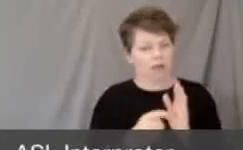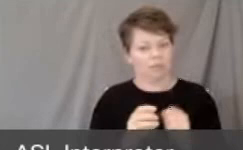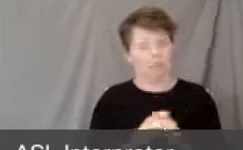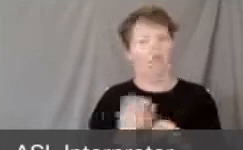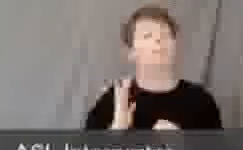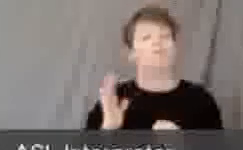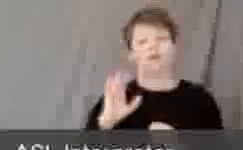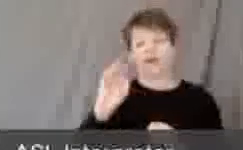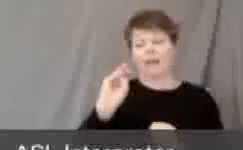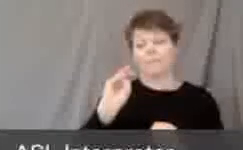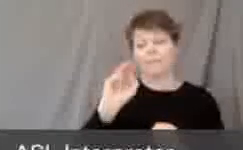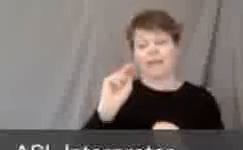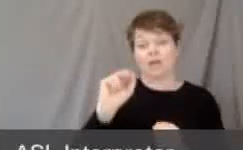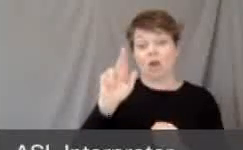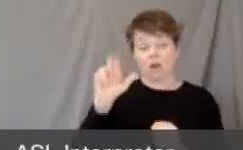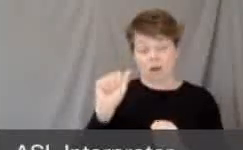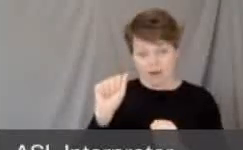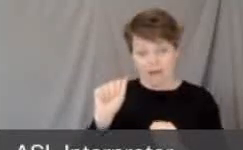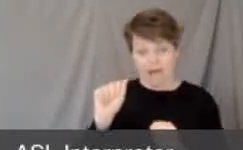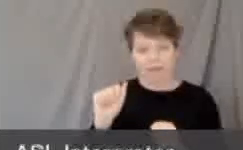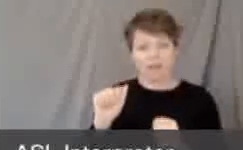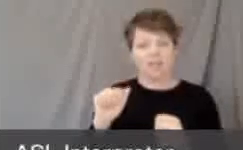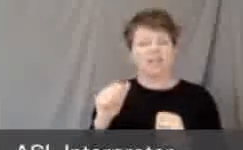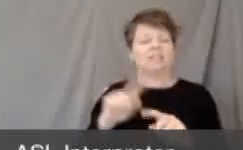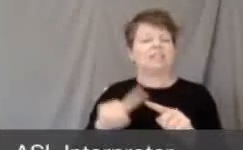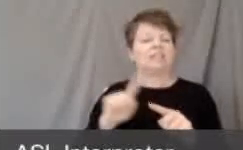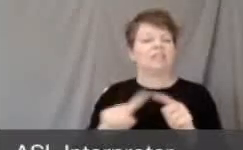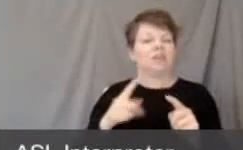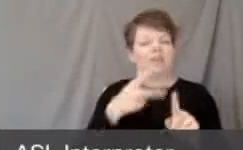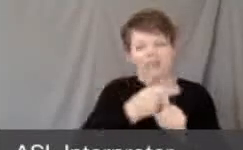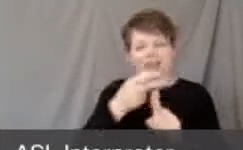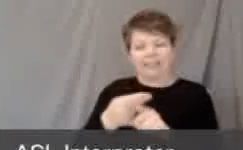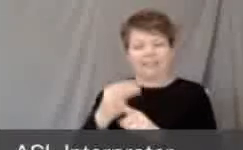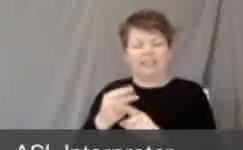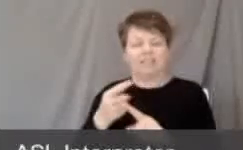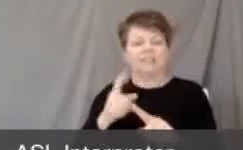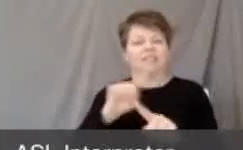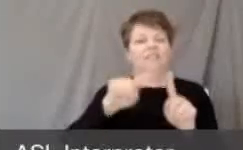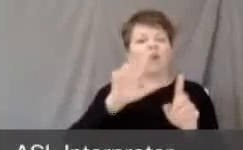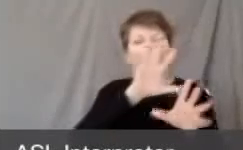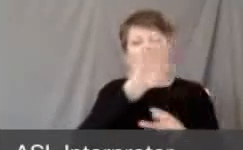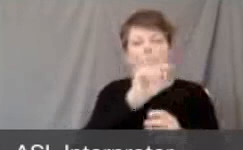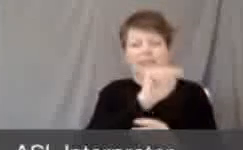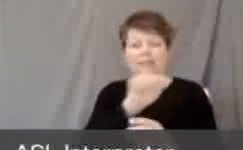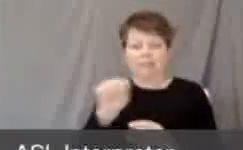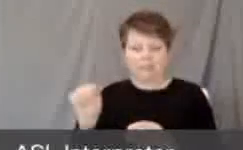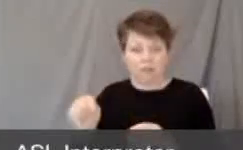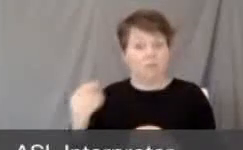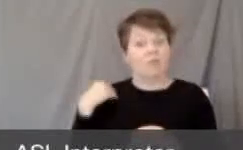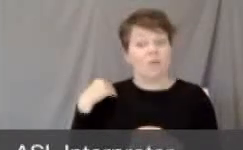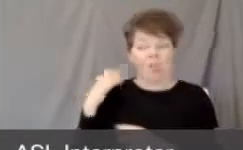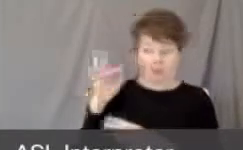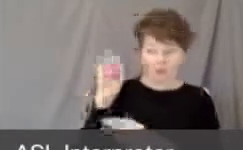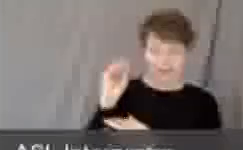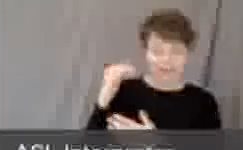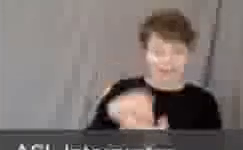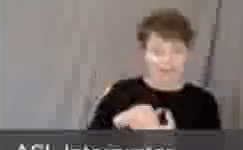Both the modern and the FIZER and RNA vaccines. Their original studies had 90,000 participants.